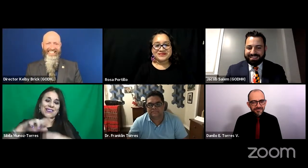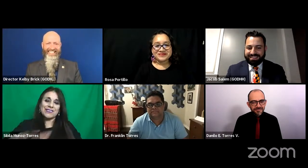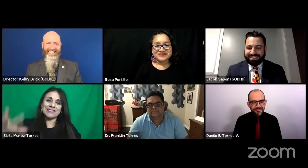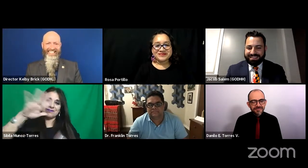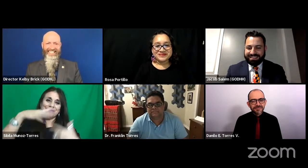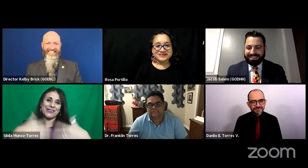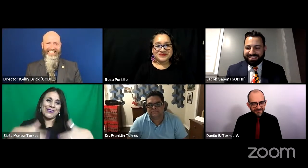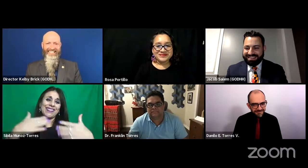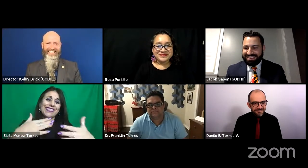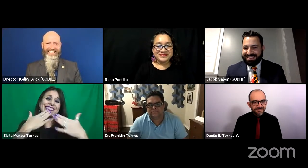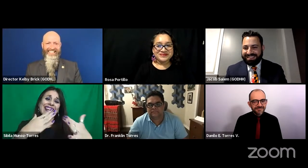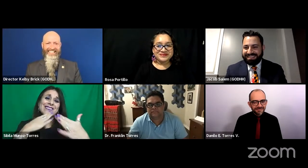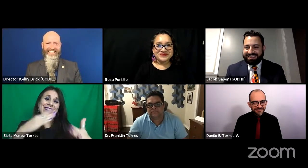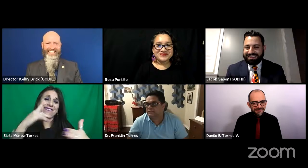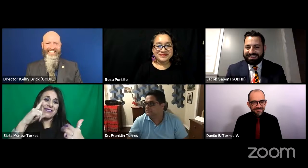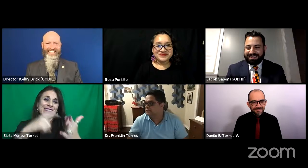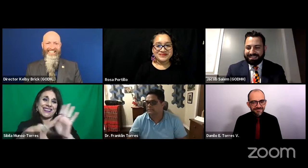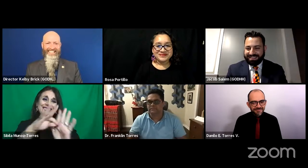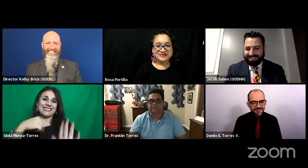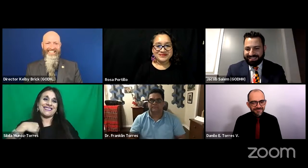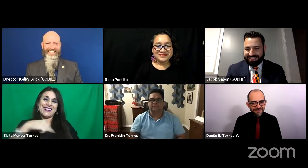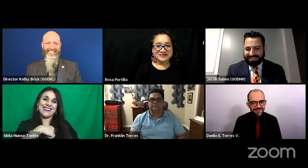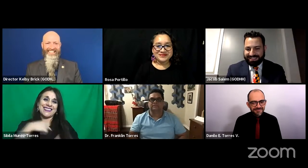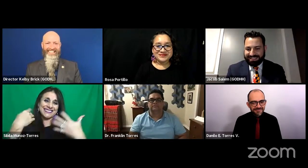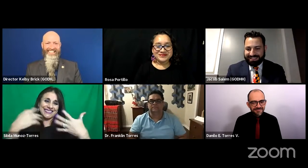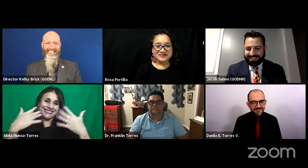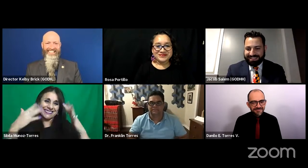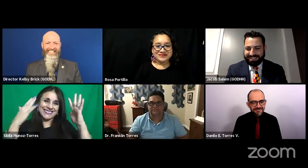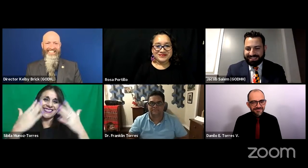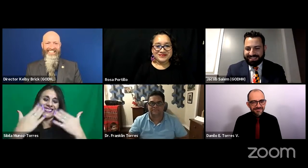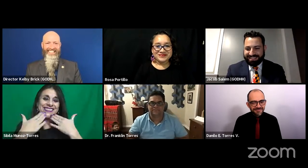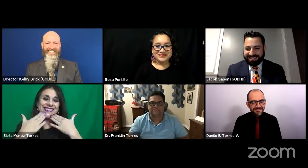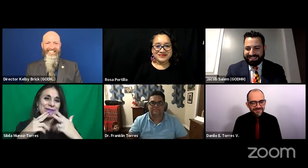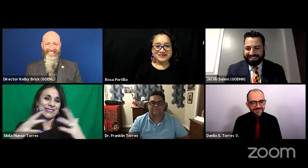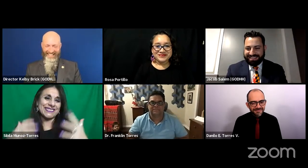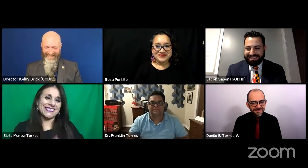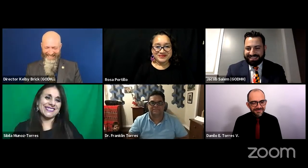just for us, but for the Latino Deaf community. So thank you for recognizing us. We really